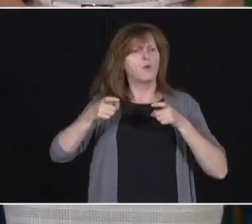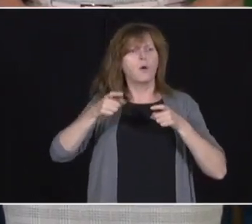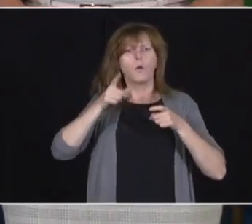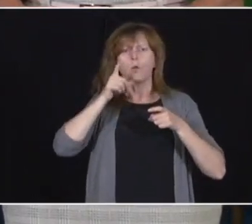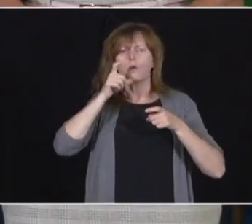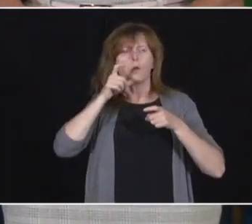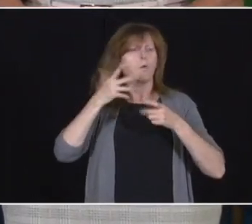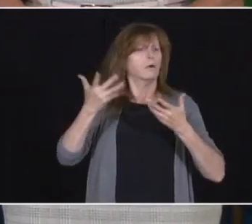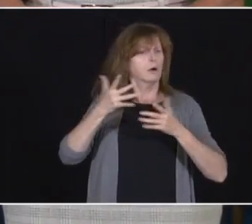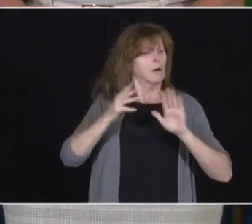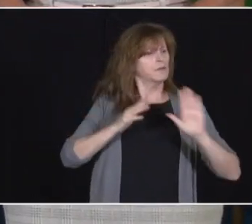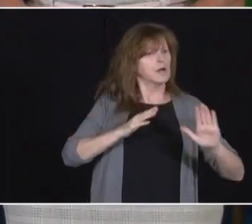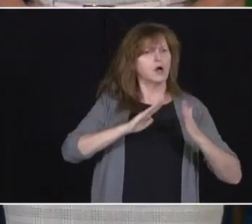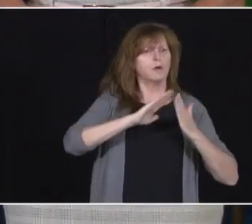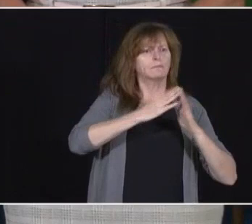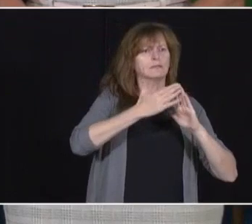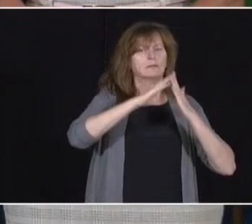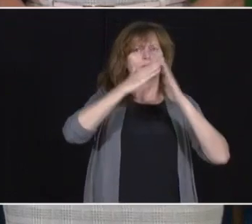I would more than happy to sit down